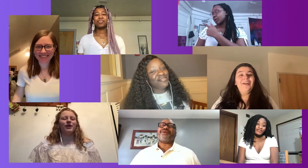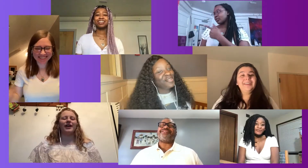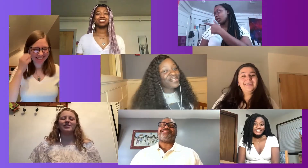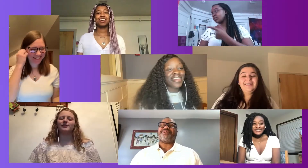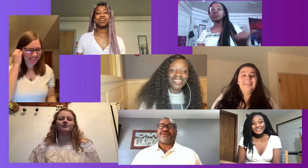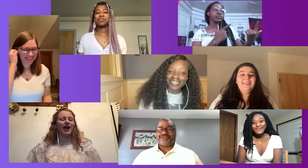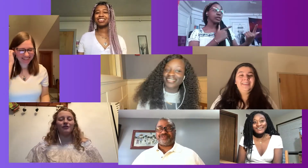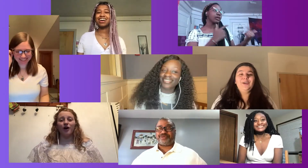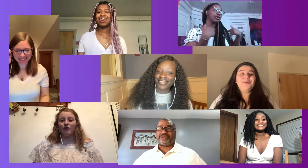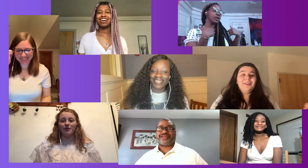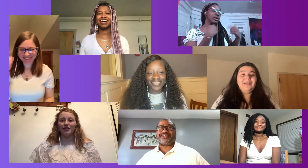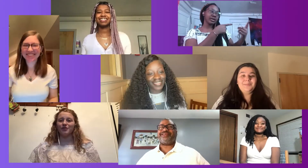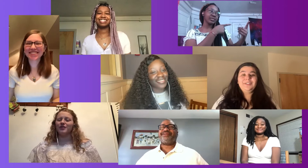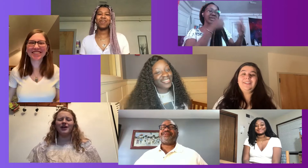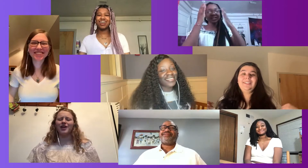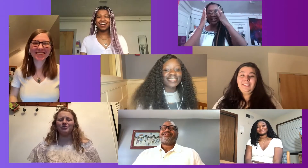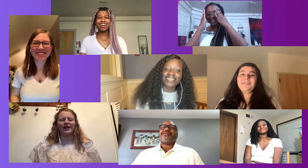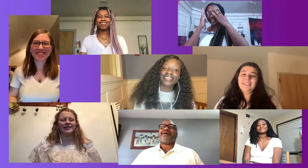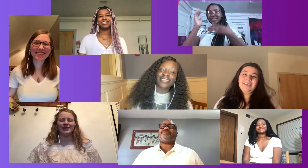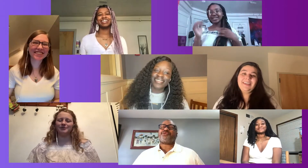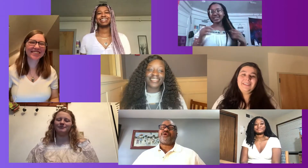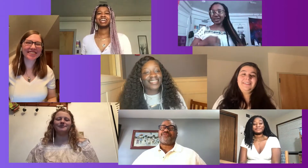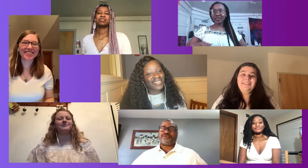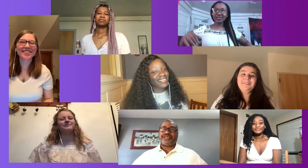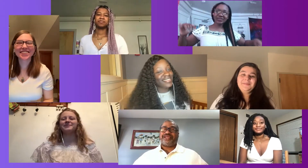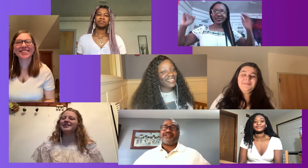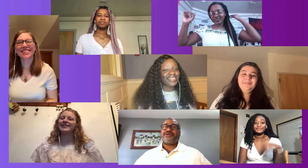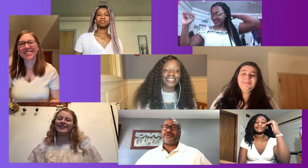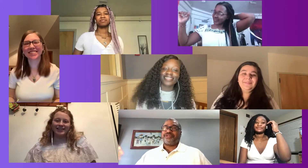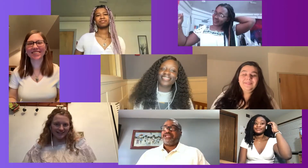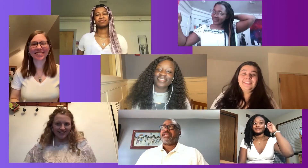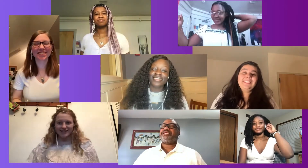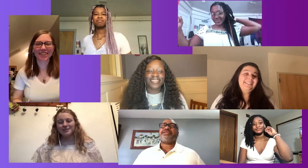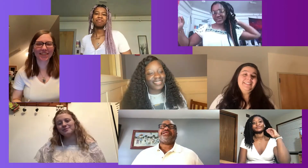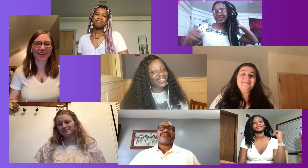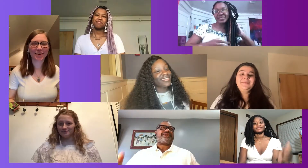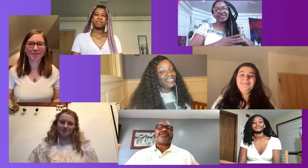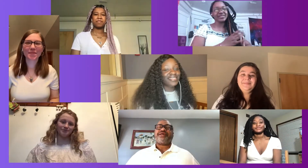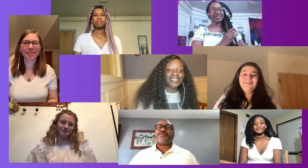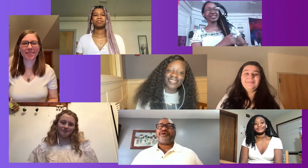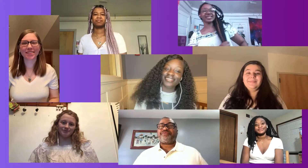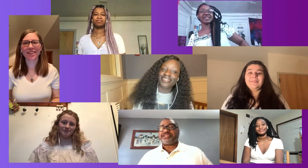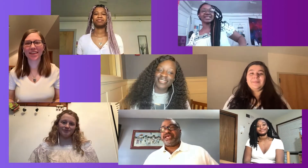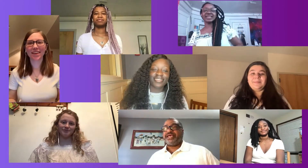Every praise. After all we've been through, we gotta praise Him. Have a joyful day in the Lord. Sing along with us.